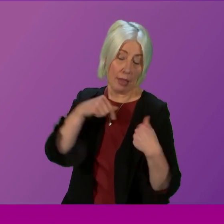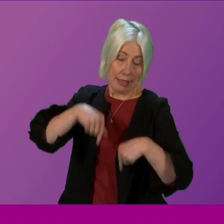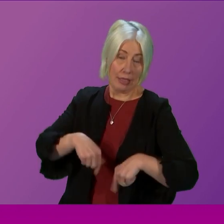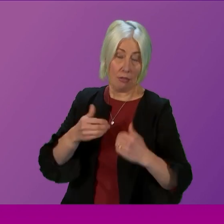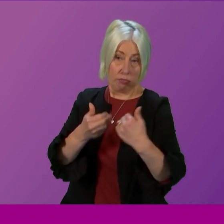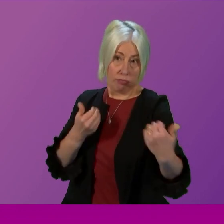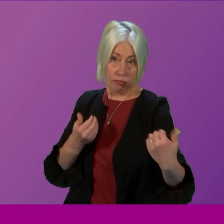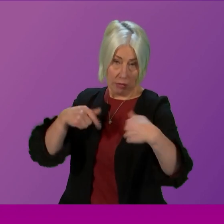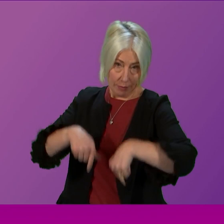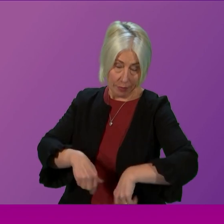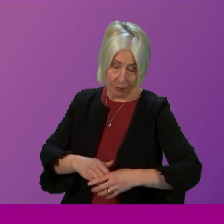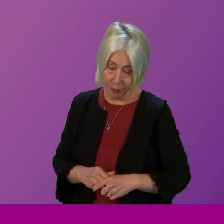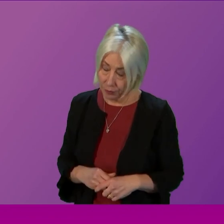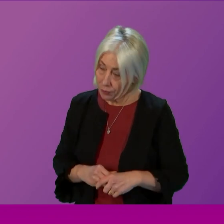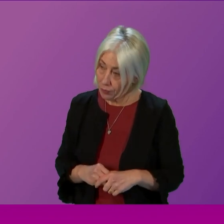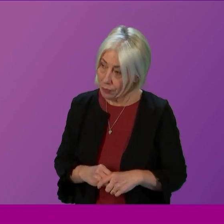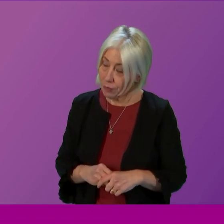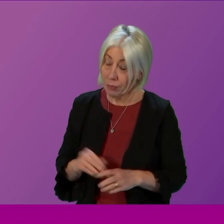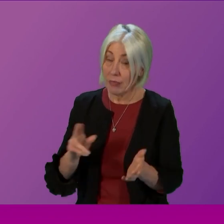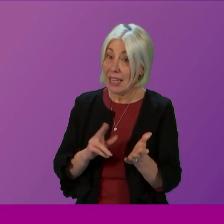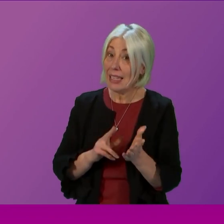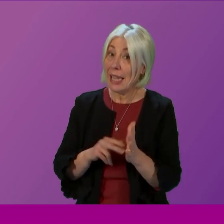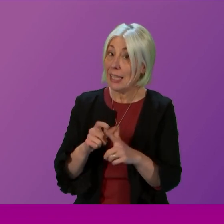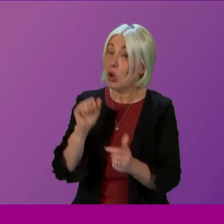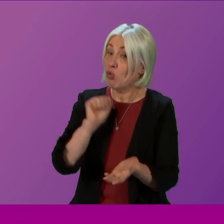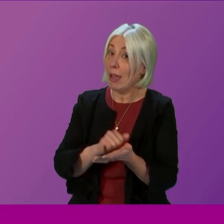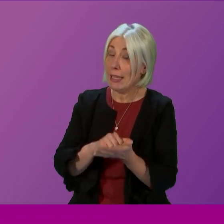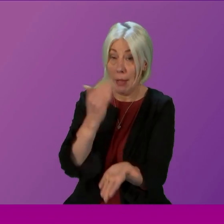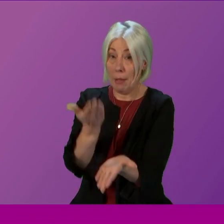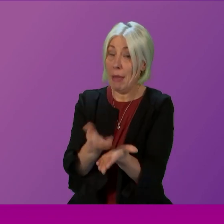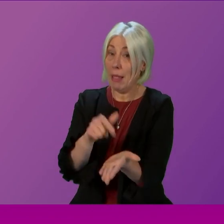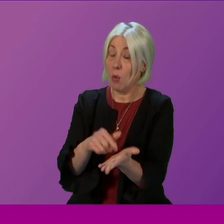Natalie Don is right to raise the issue. The Retained EU Law Bill risks damaging a range